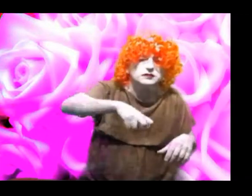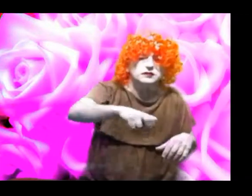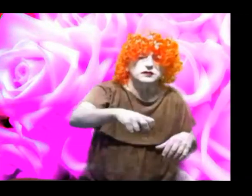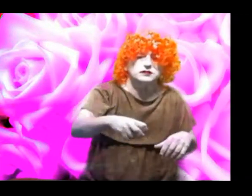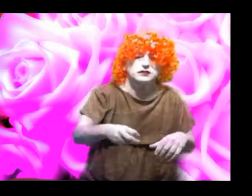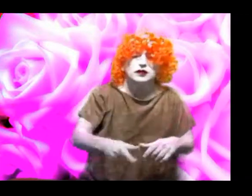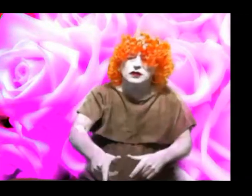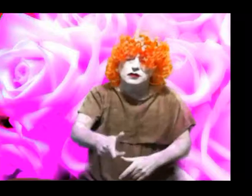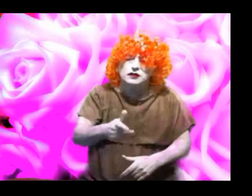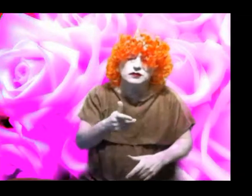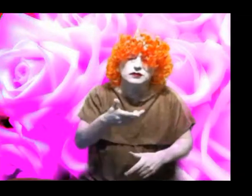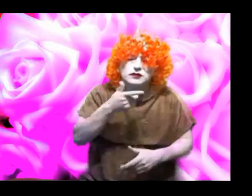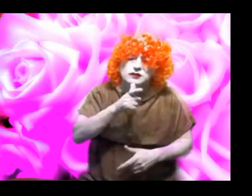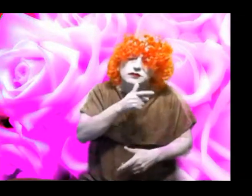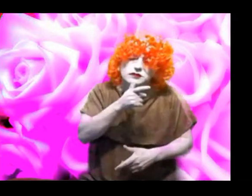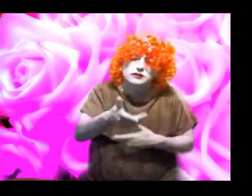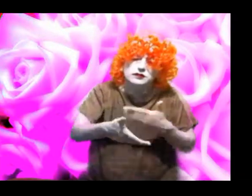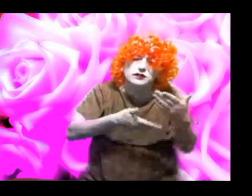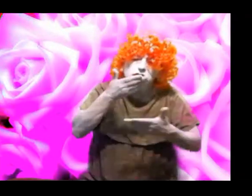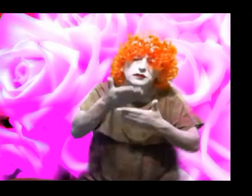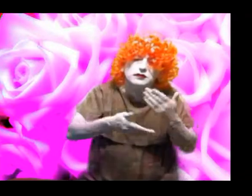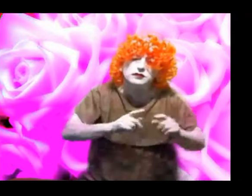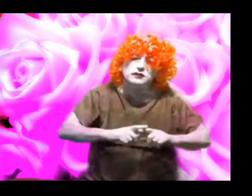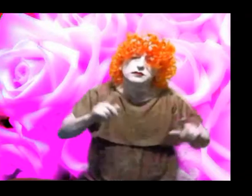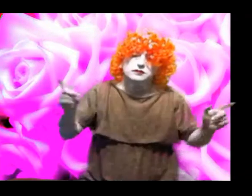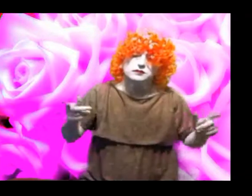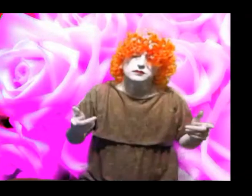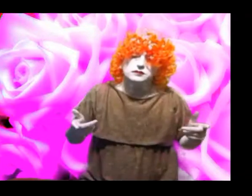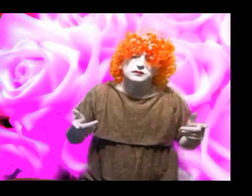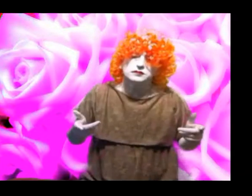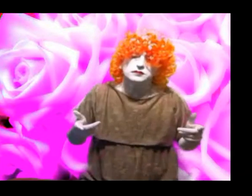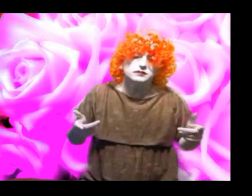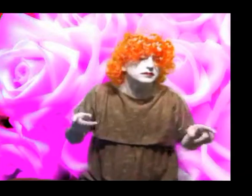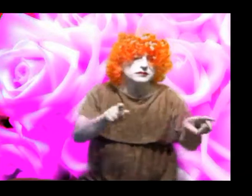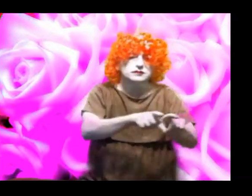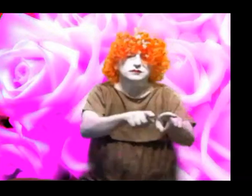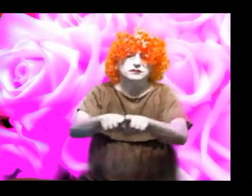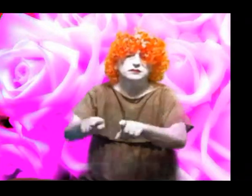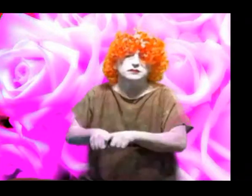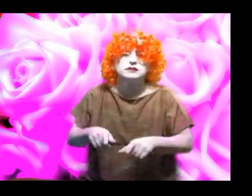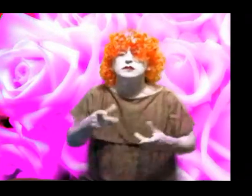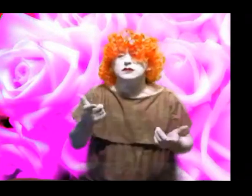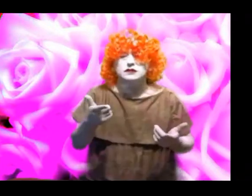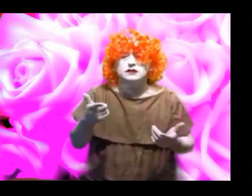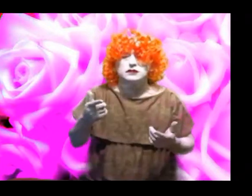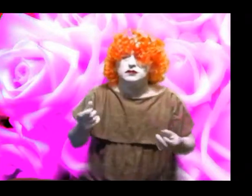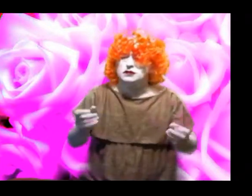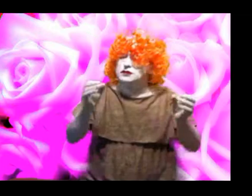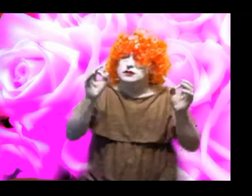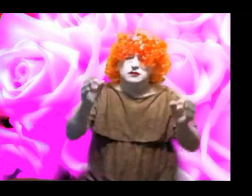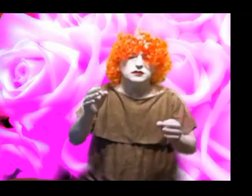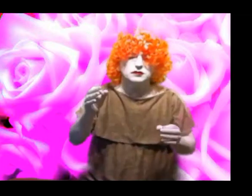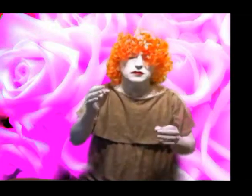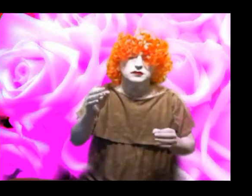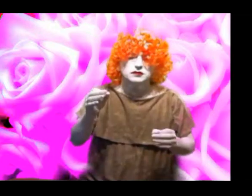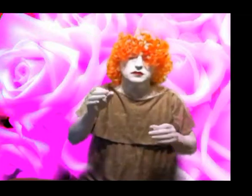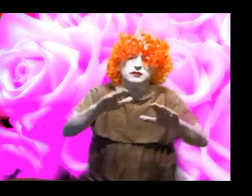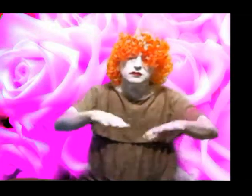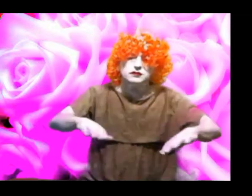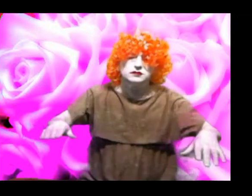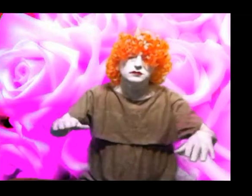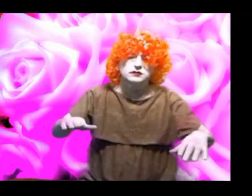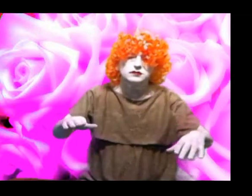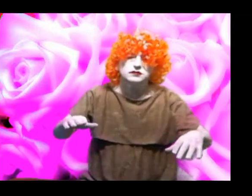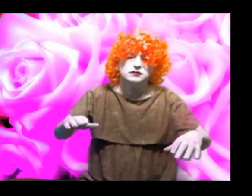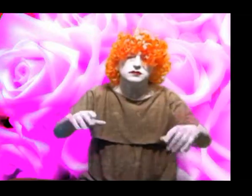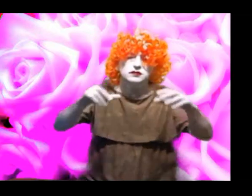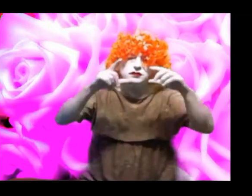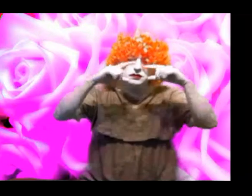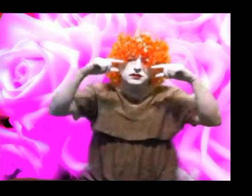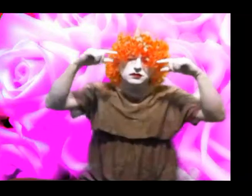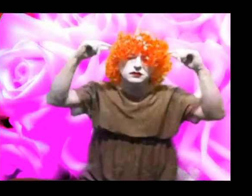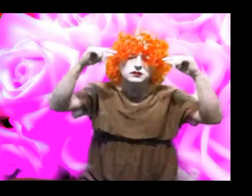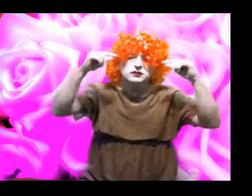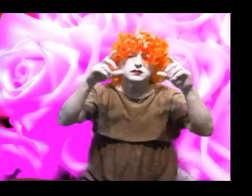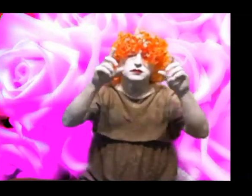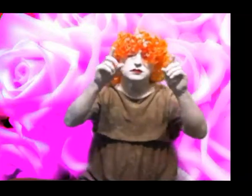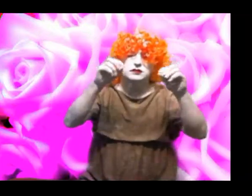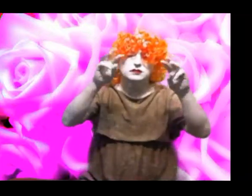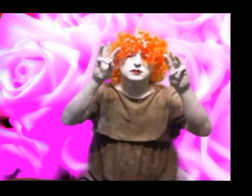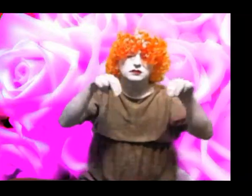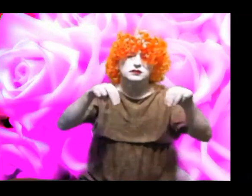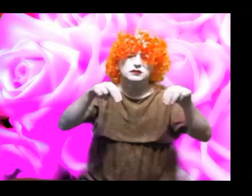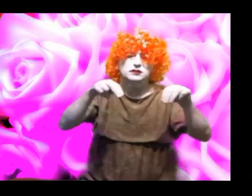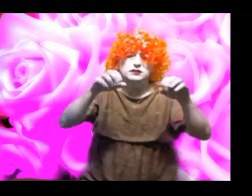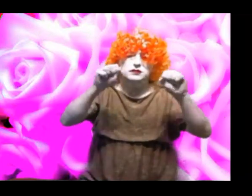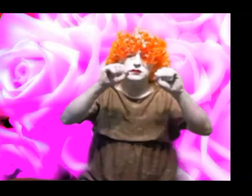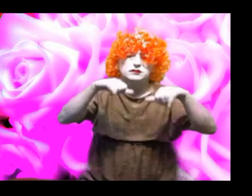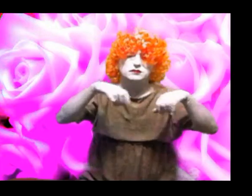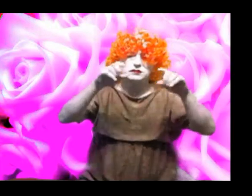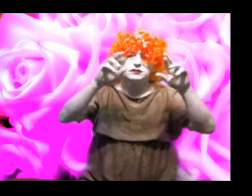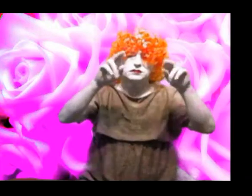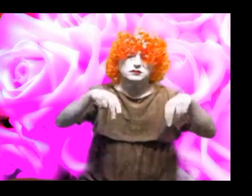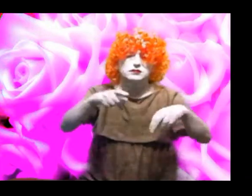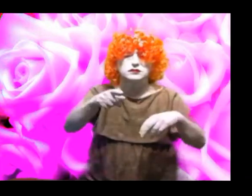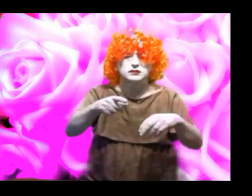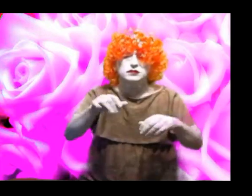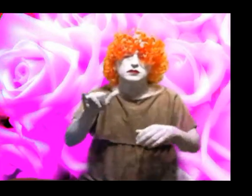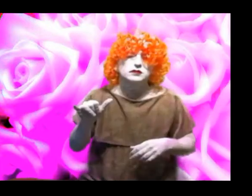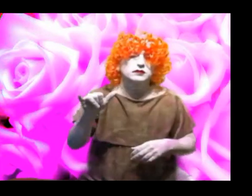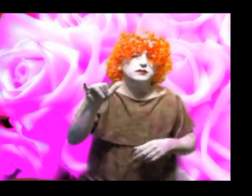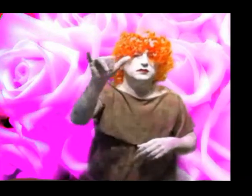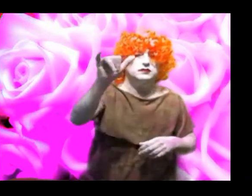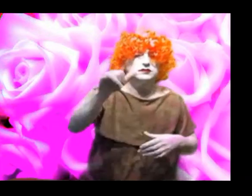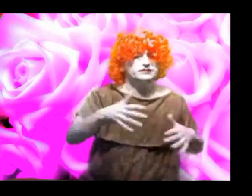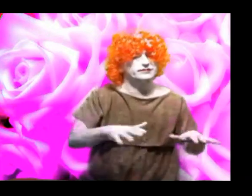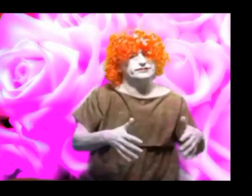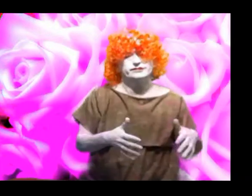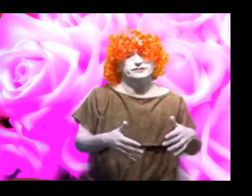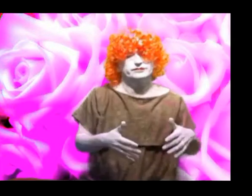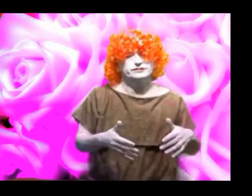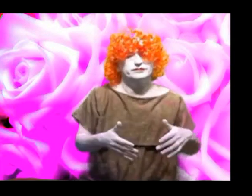For the extra special kids, like Down Syndrome, i'll tell you what, you're not very good at flying planes and you're not very good at fixing computers and things like that